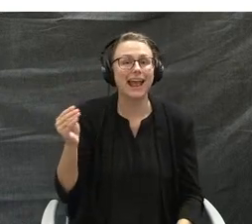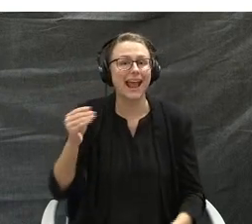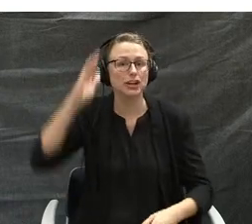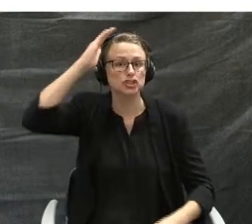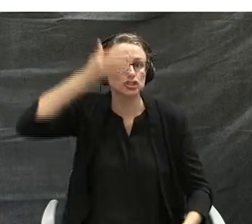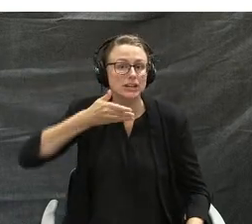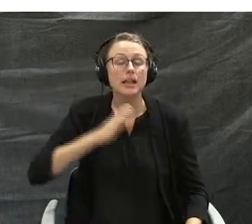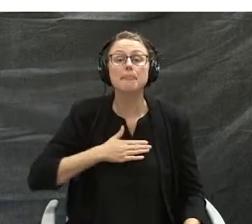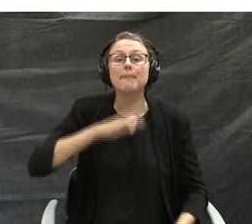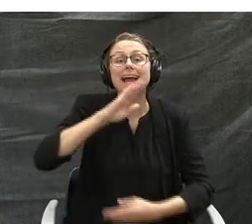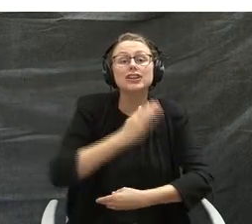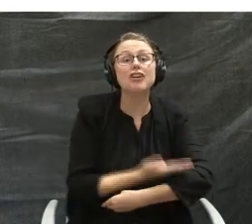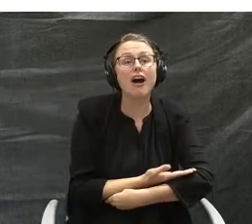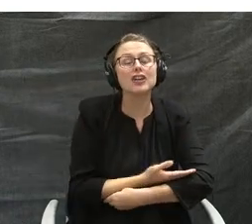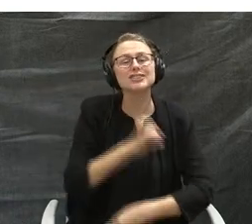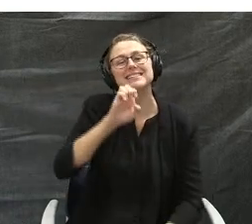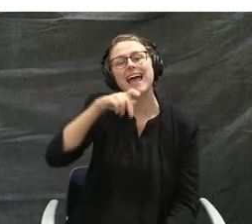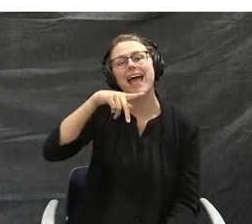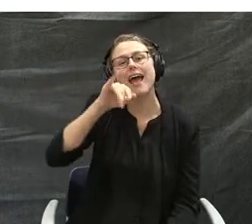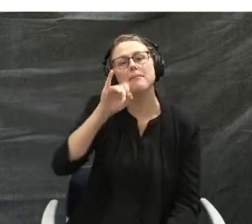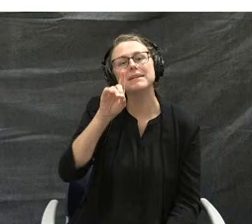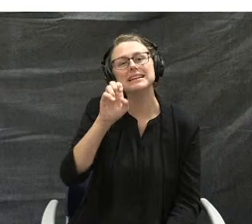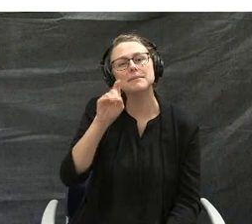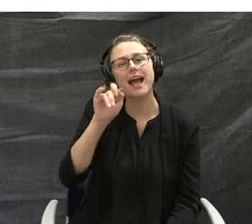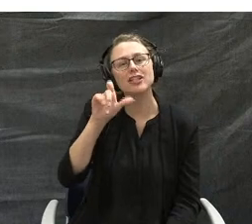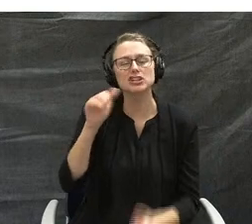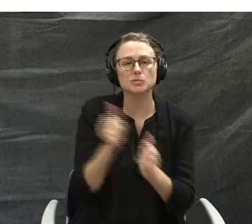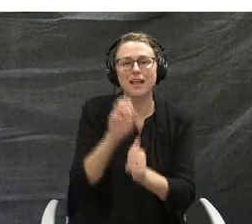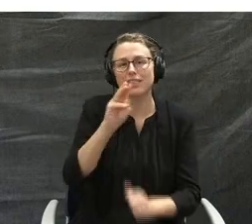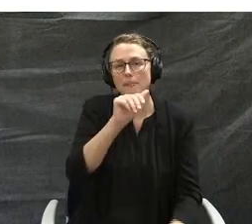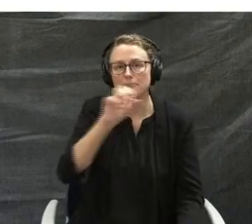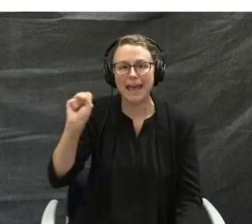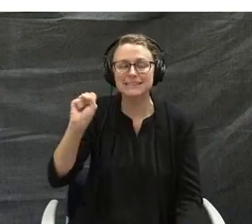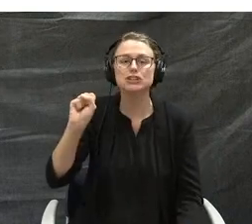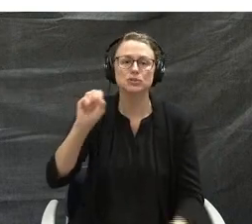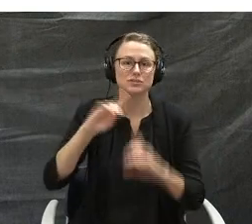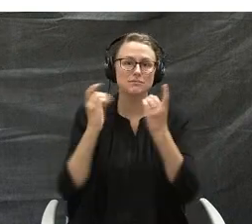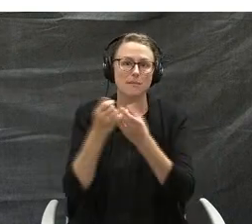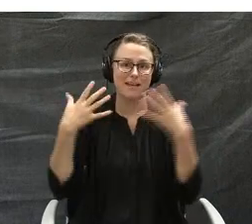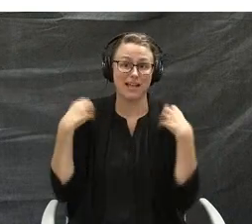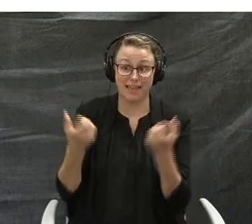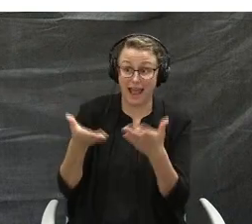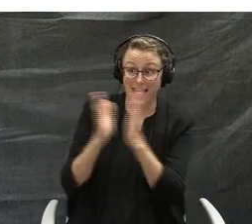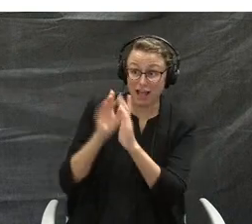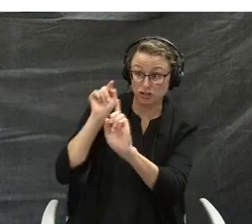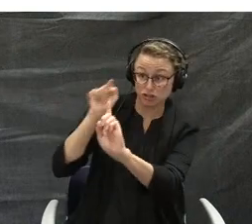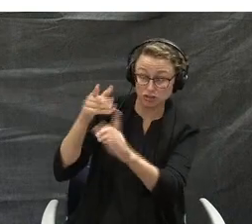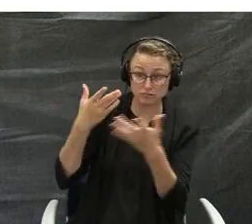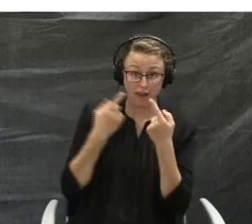Massachusetts Department of Health. I asked her about the effectiveness of wearing a face shield. She said a face shield